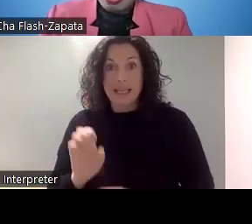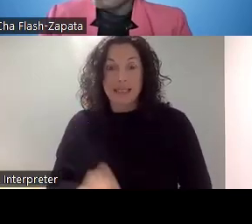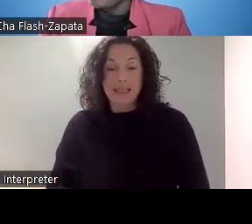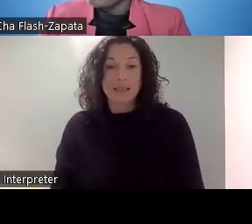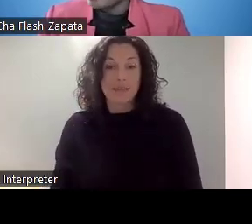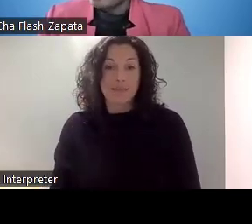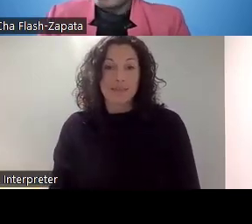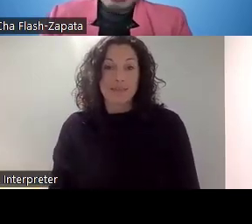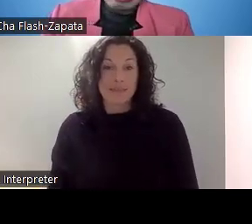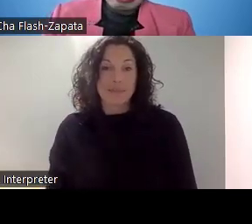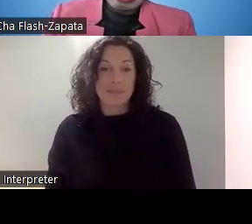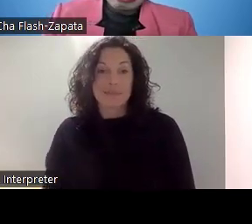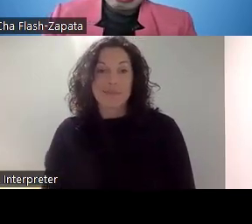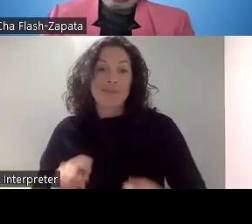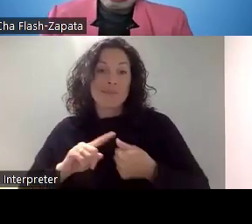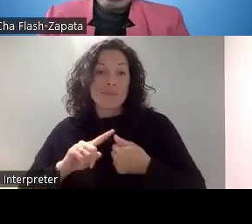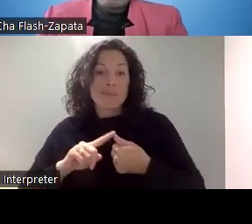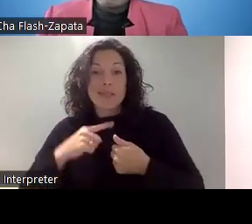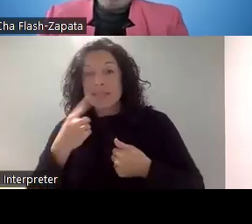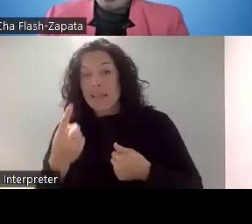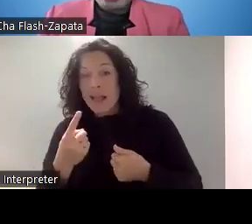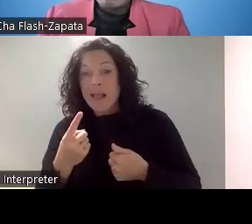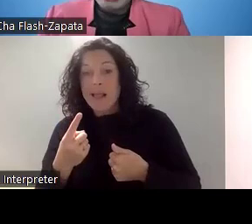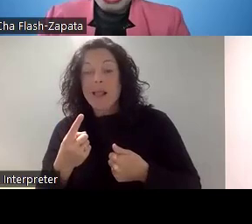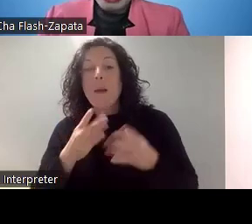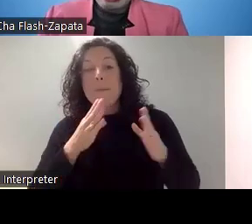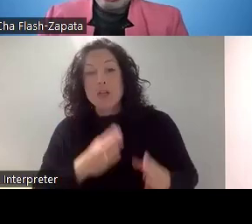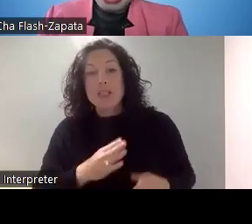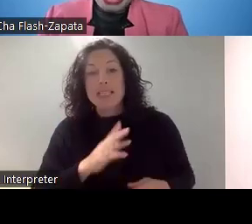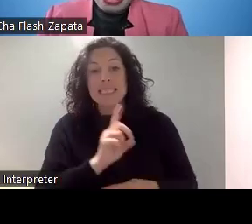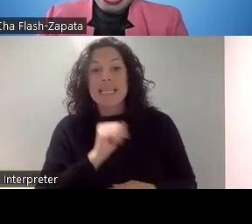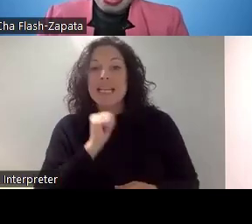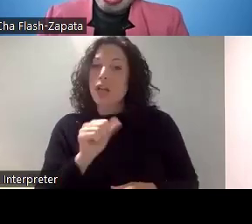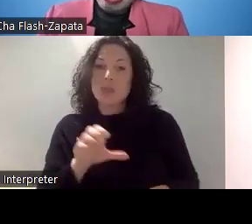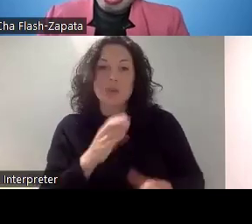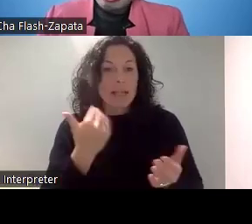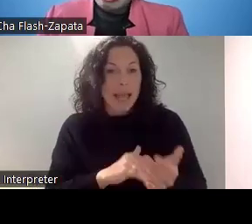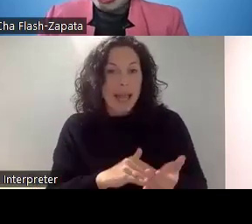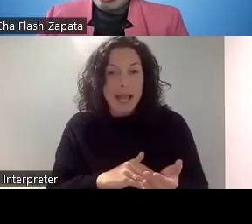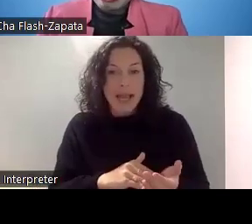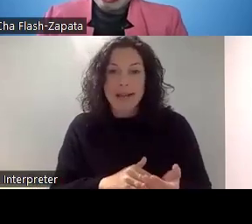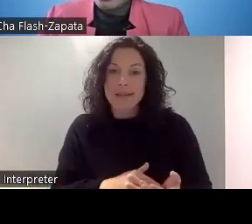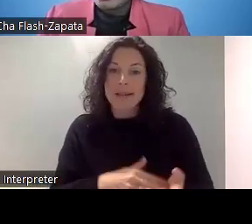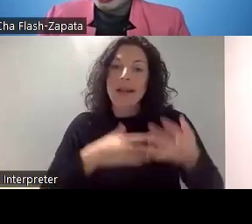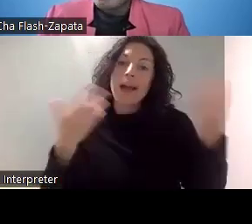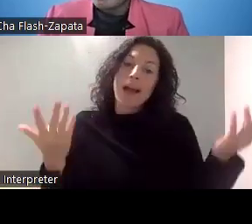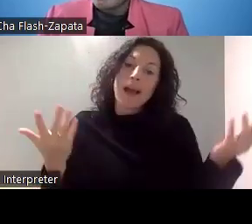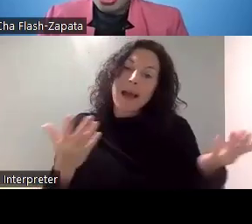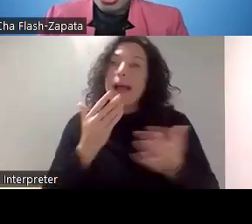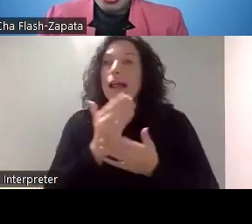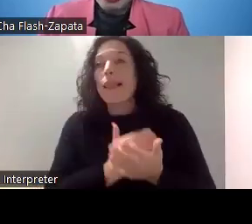Tell personnel ... Tell Person D not to do it again, chalk it up to lessons learned and move on?